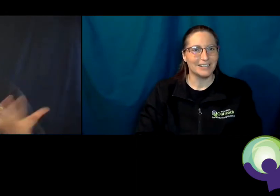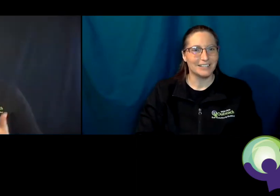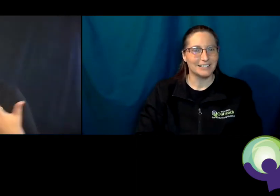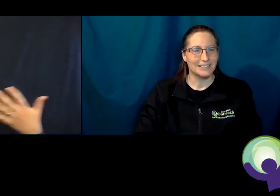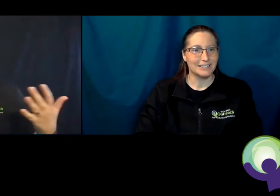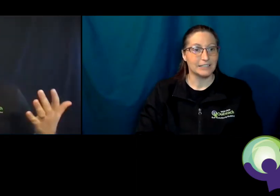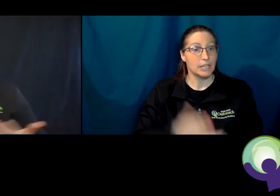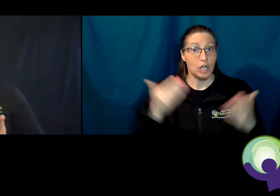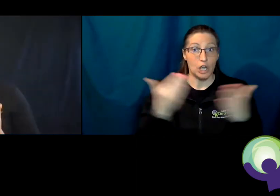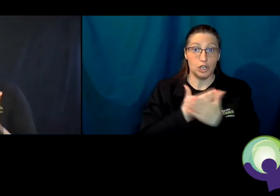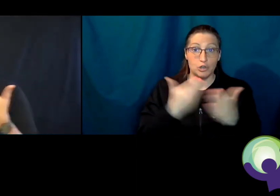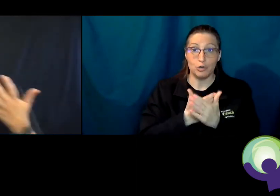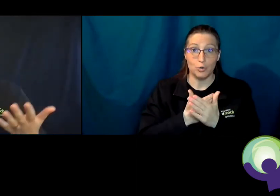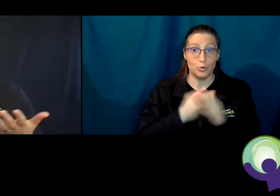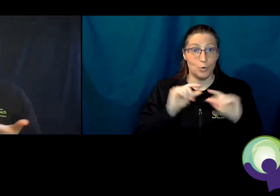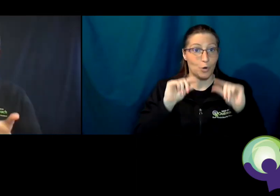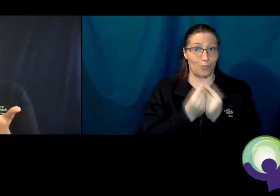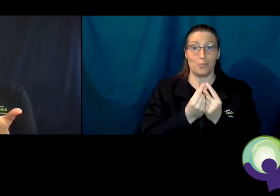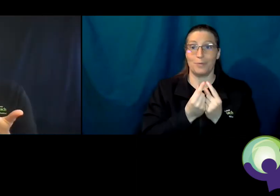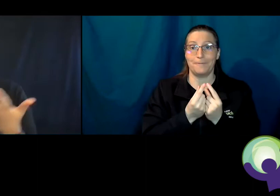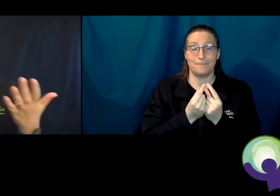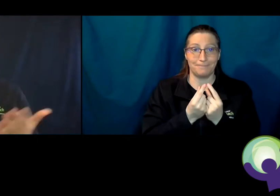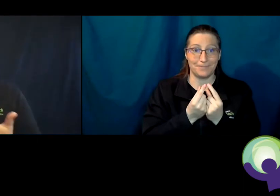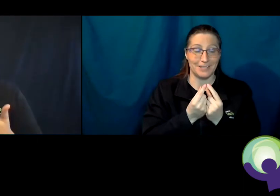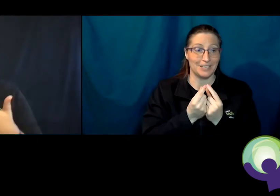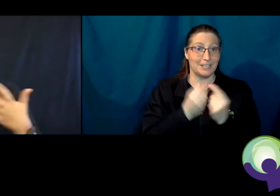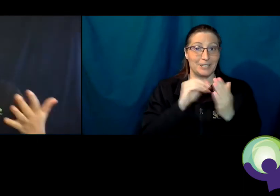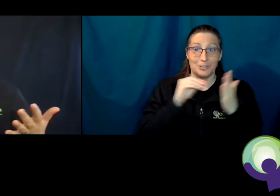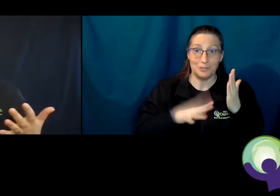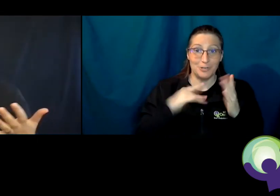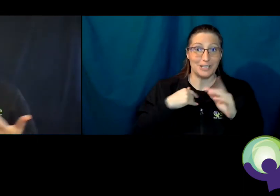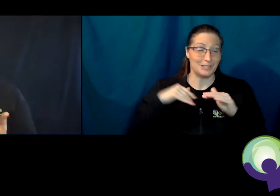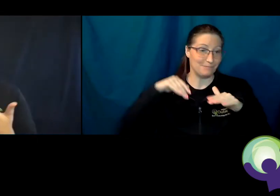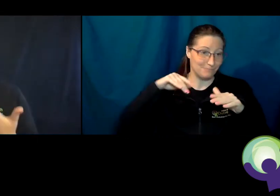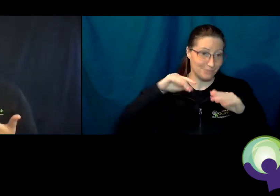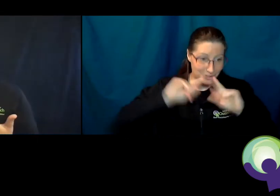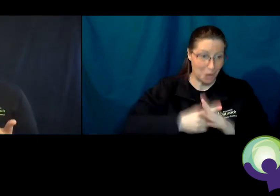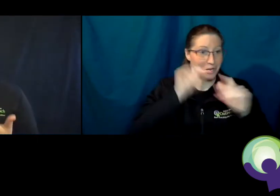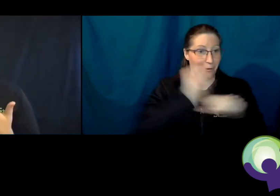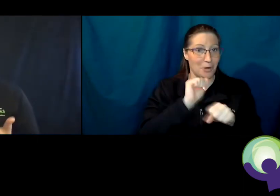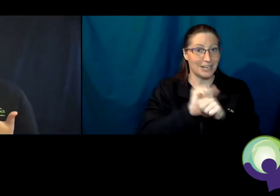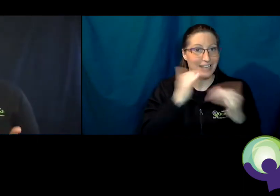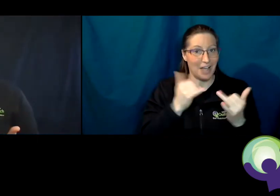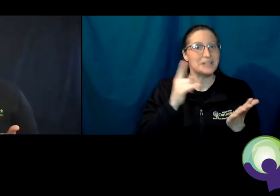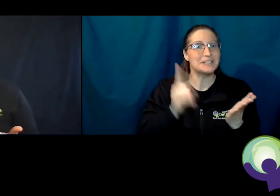generation of students coming into the workforce, sometimes there's a particular thing that